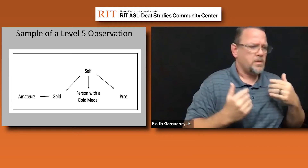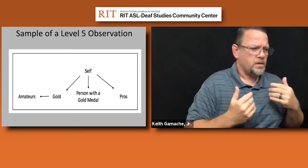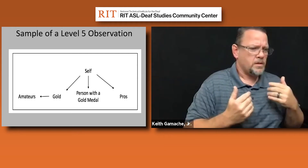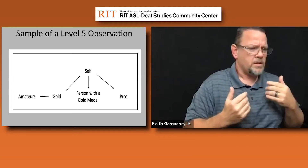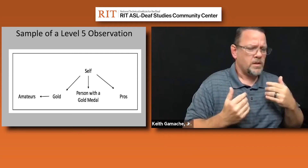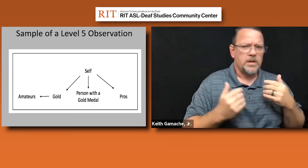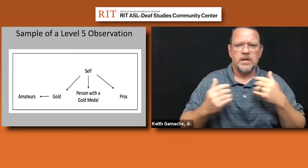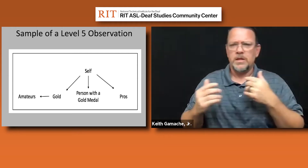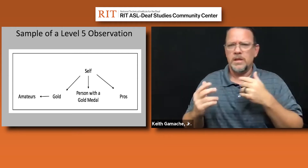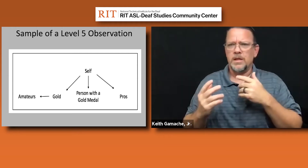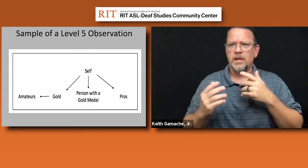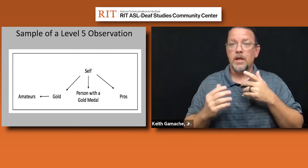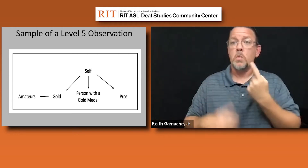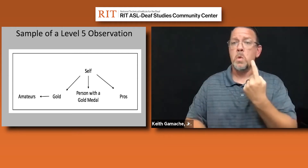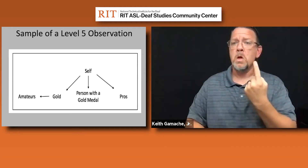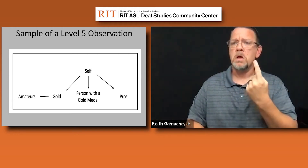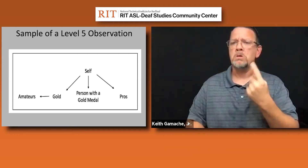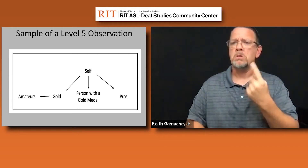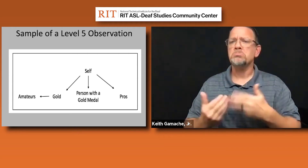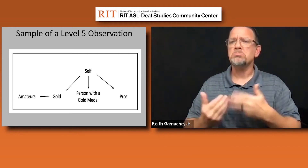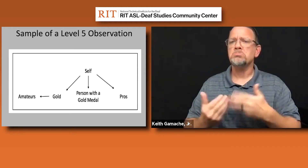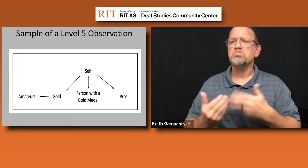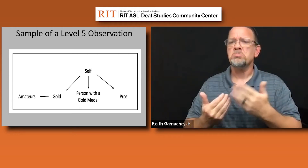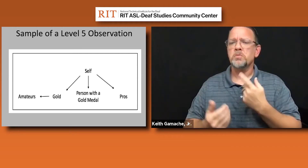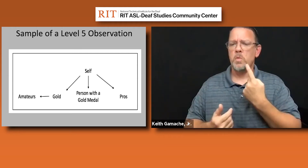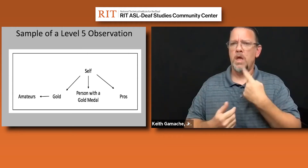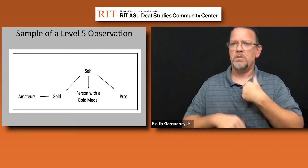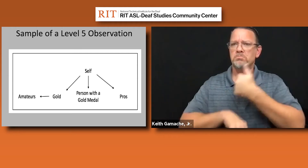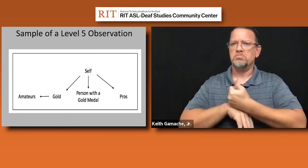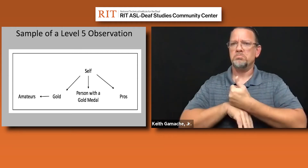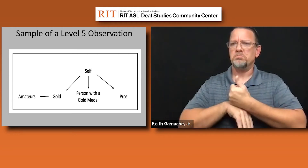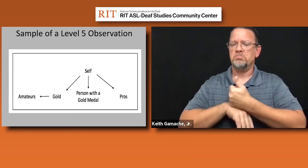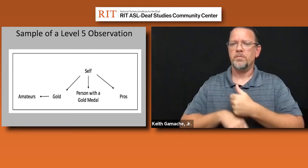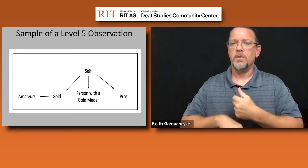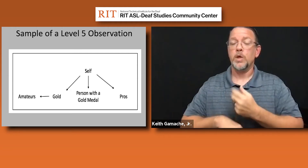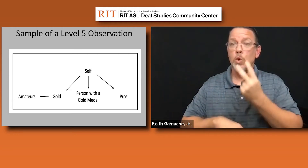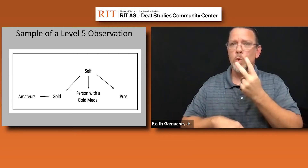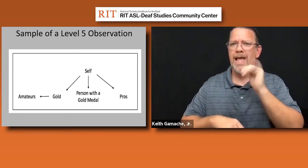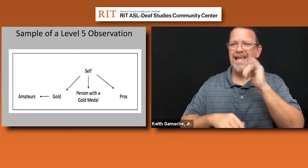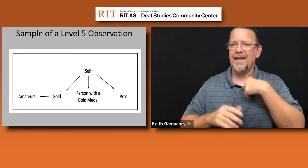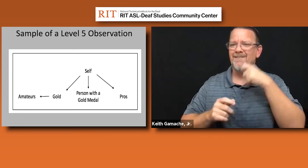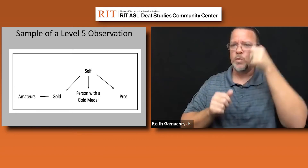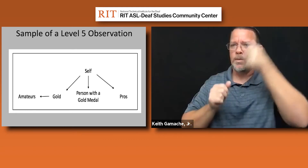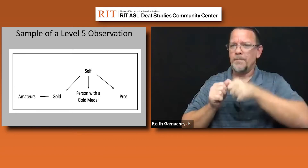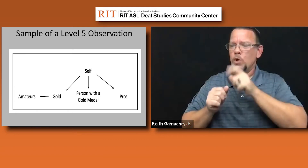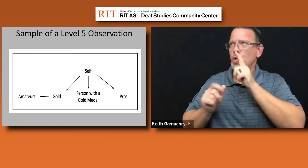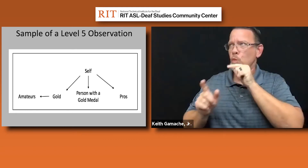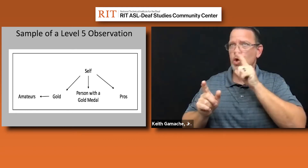I've seen students maybe can produce maybe one or two uses of space with identifying speakers.